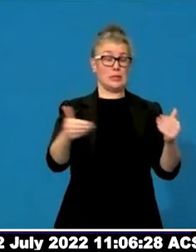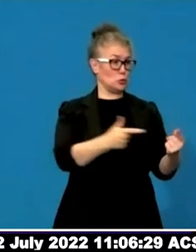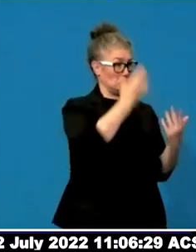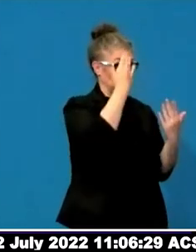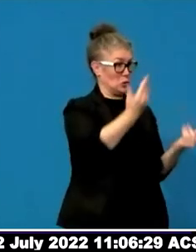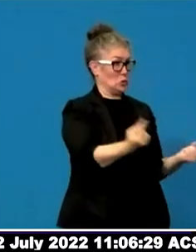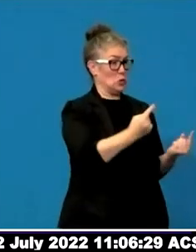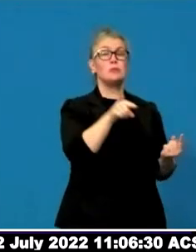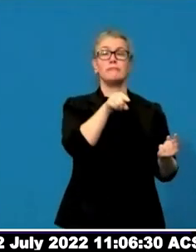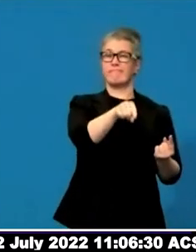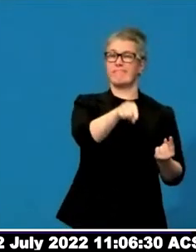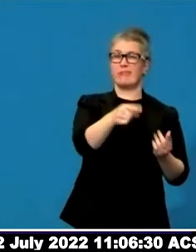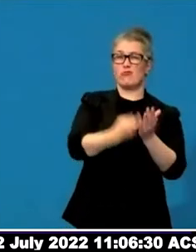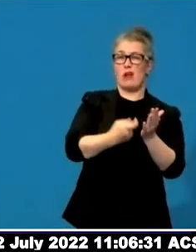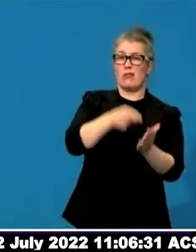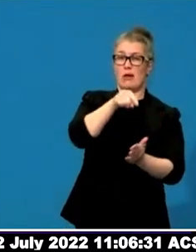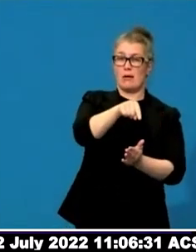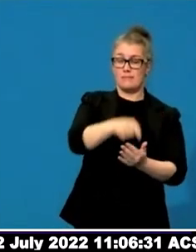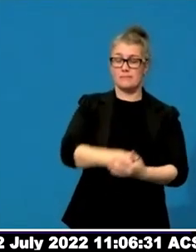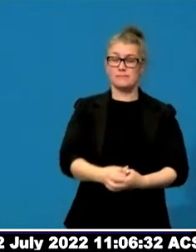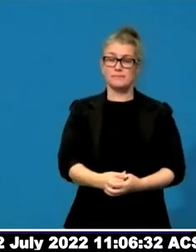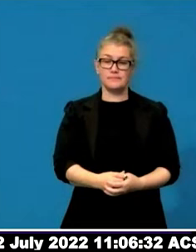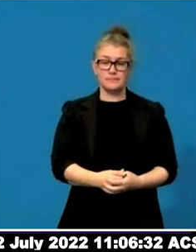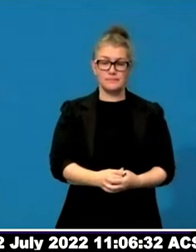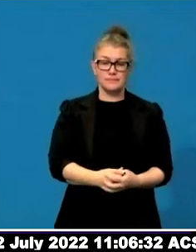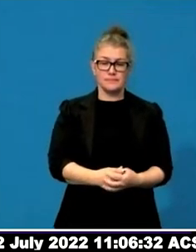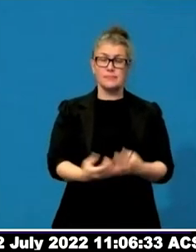constructive feedback about a service provider,